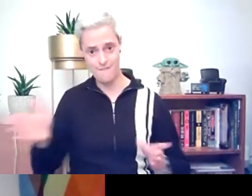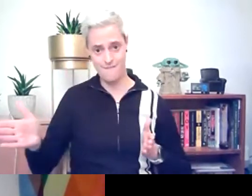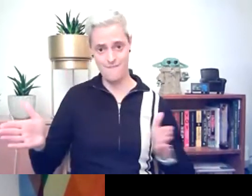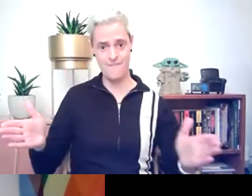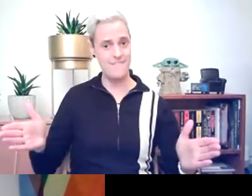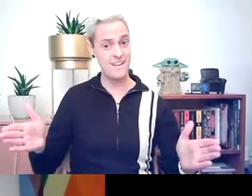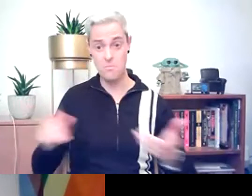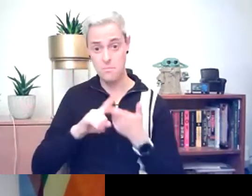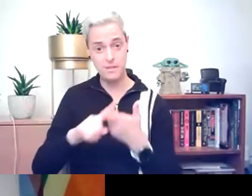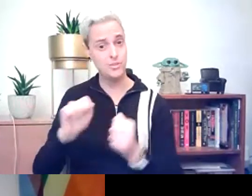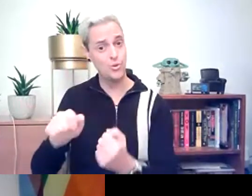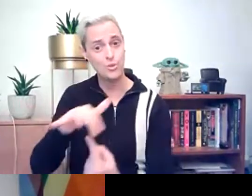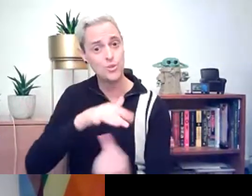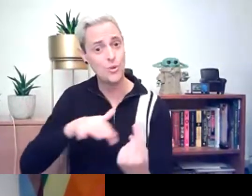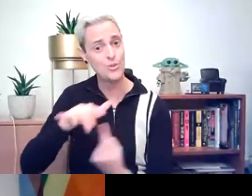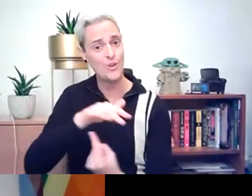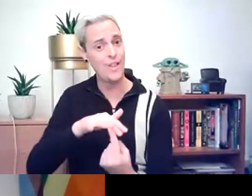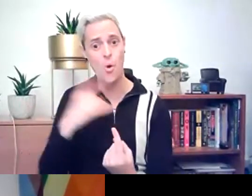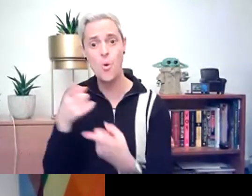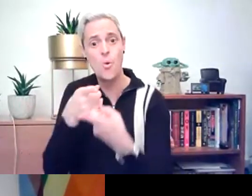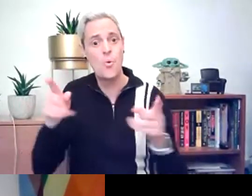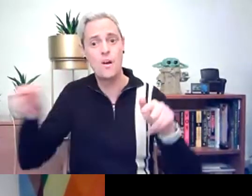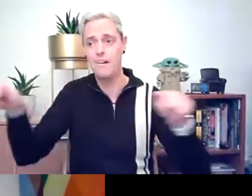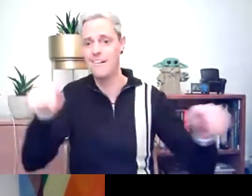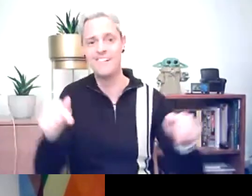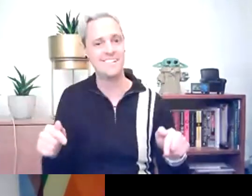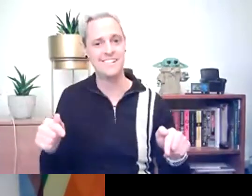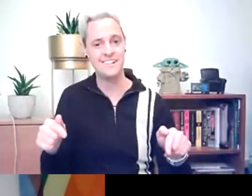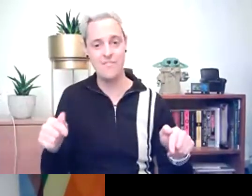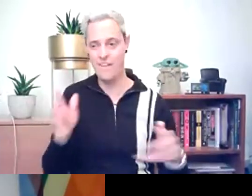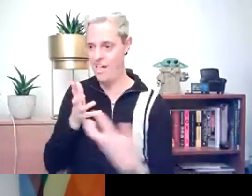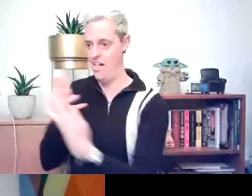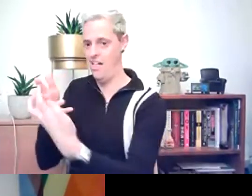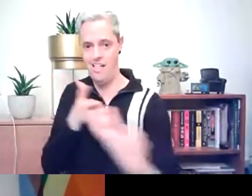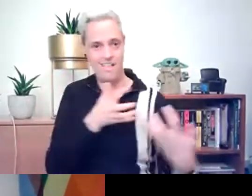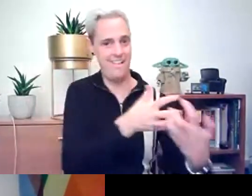circumstances as well and who's around you and how how each part of us being perceived